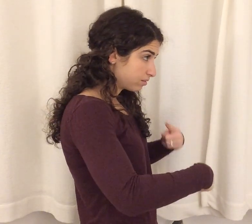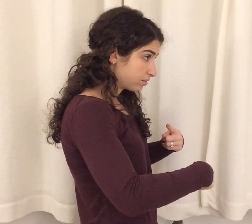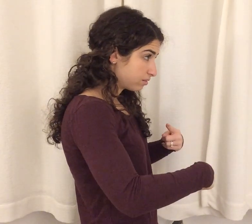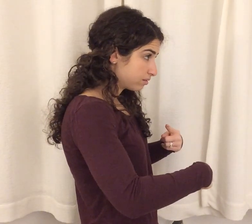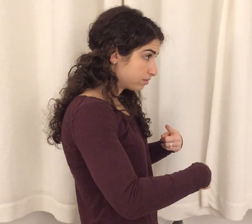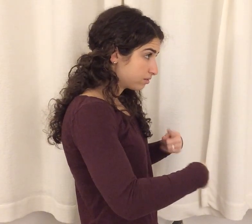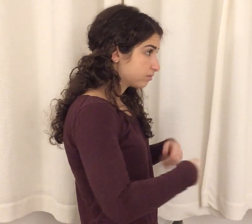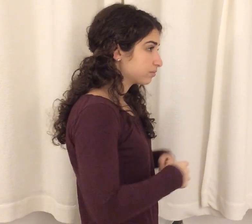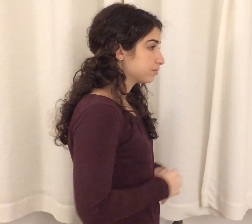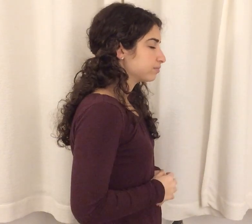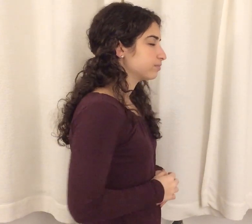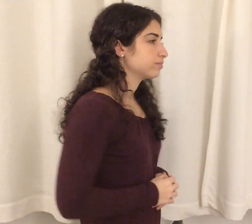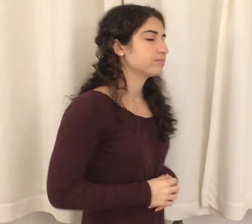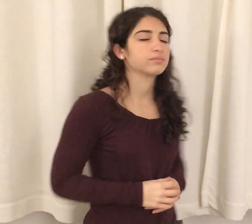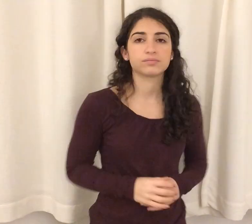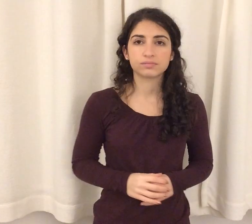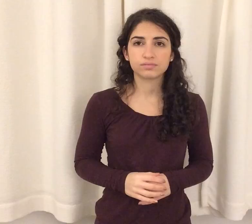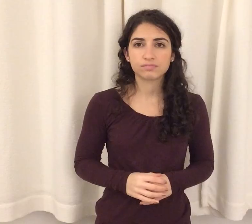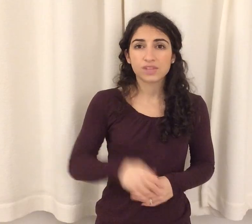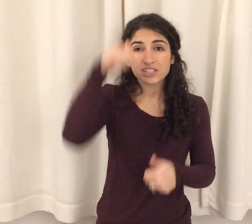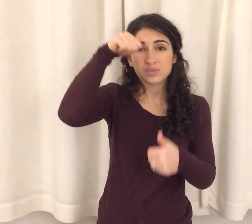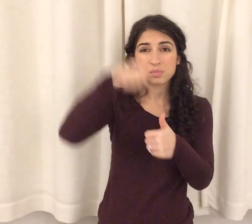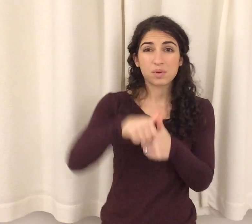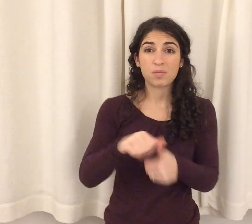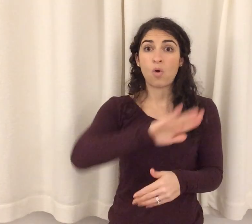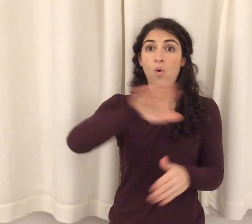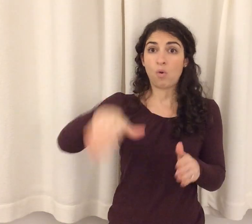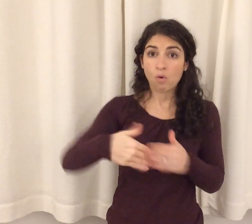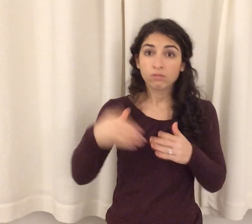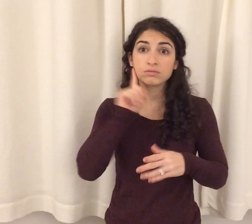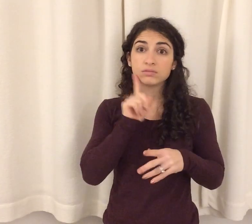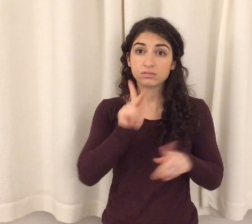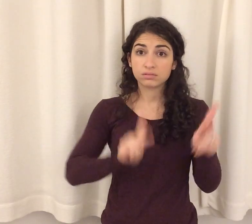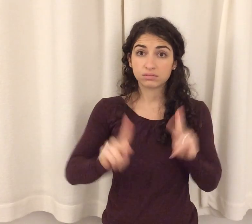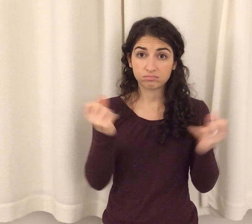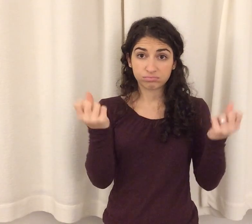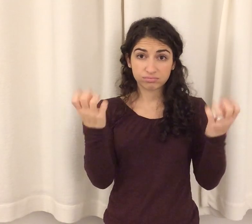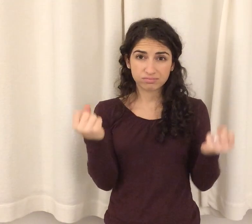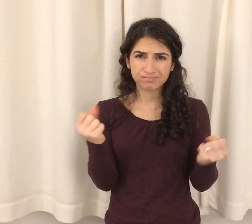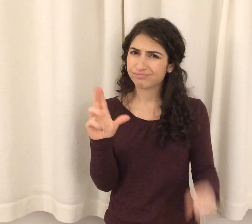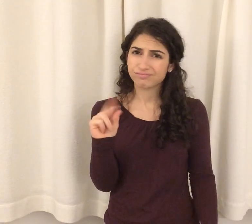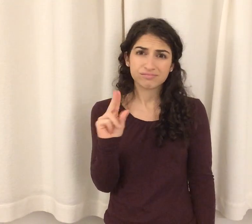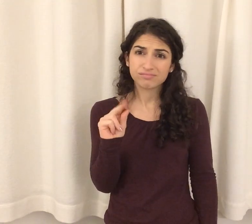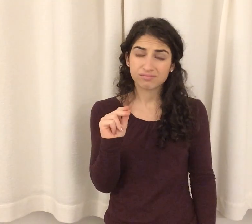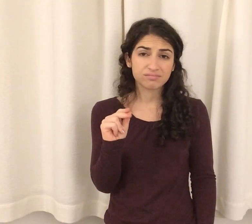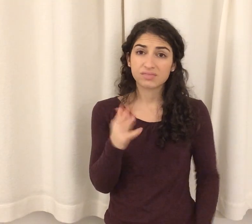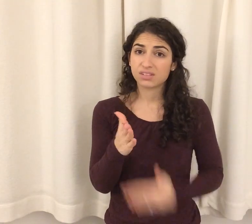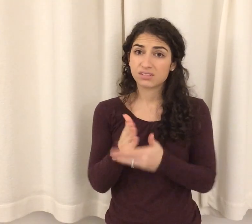Remember that not all deaf people sign,